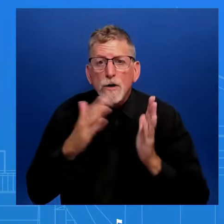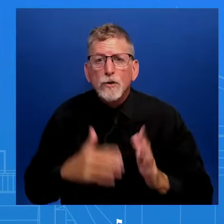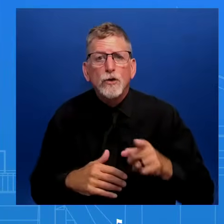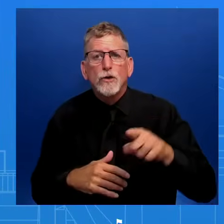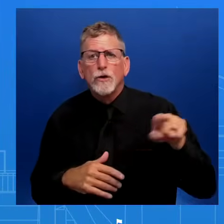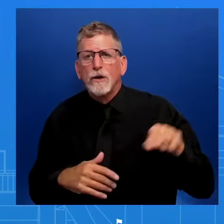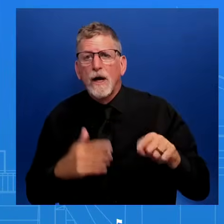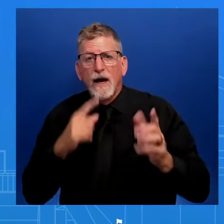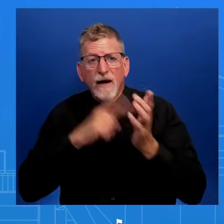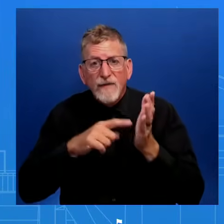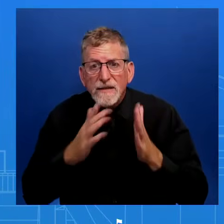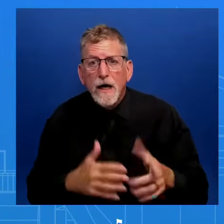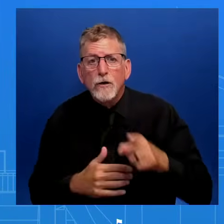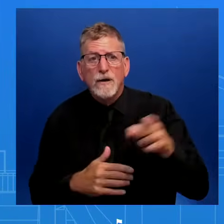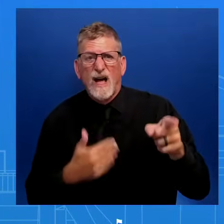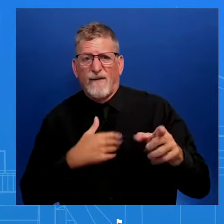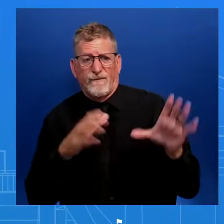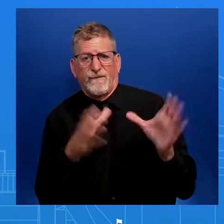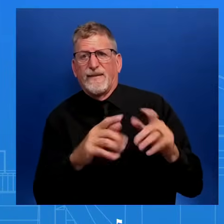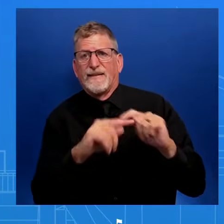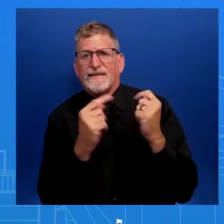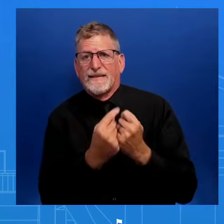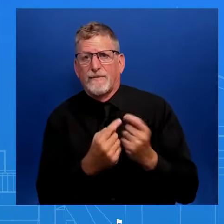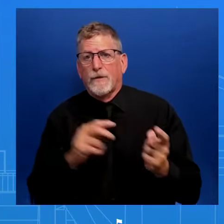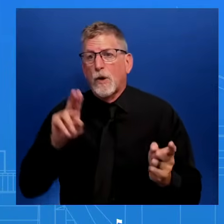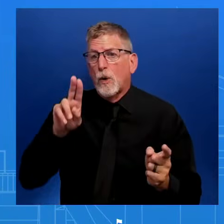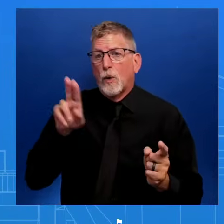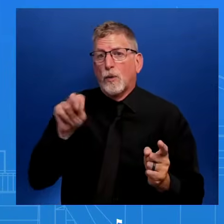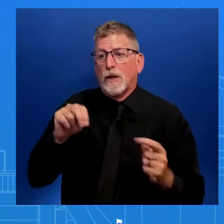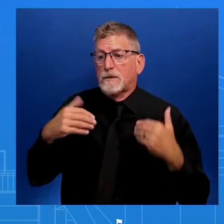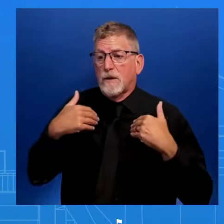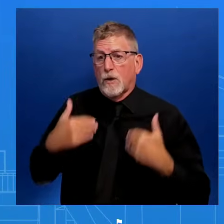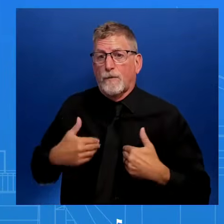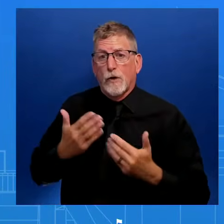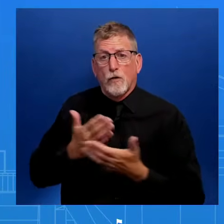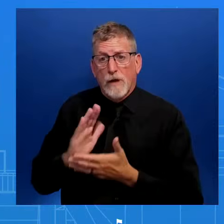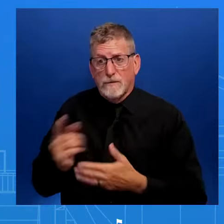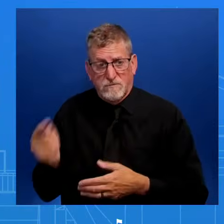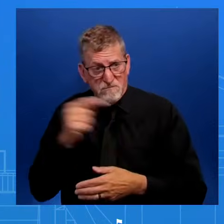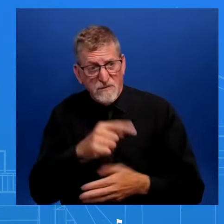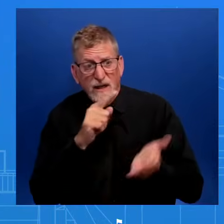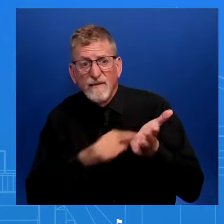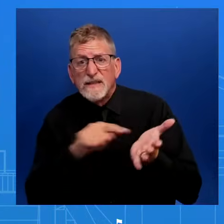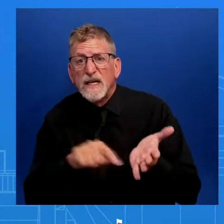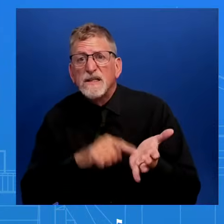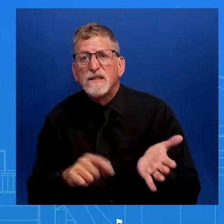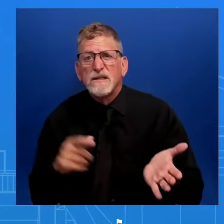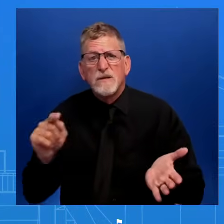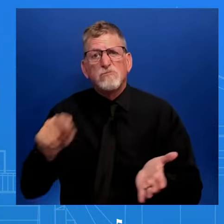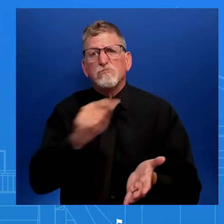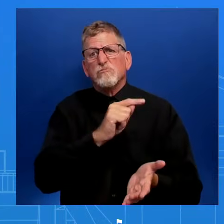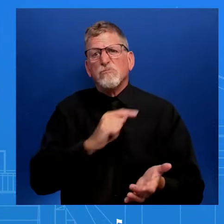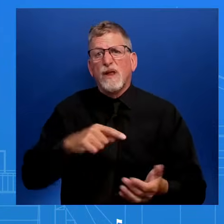to visiting tomorrow -- his first time as president. All right. The Press: Could -- could you provide any more information about his -- his visit?